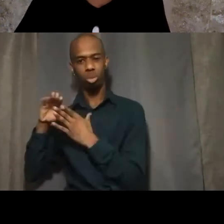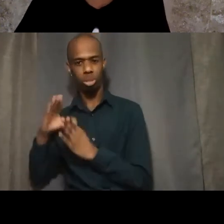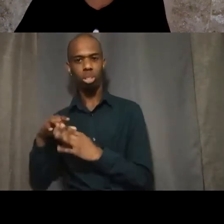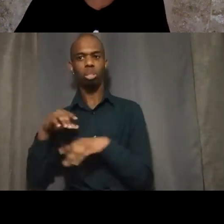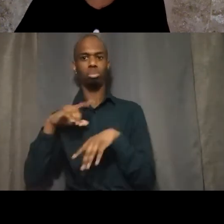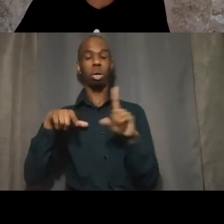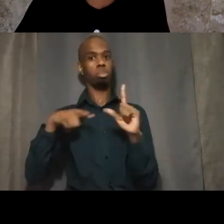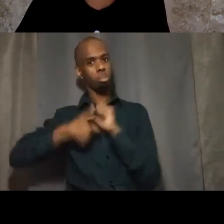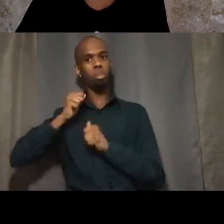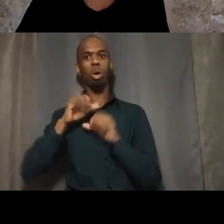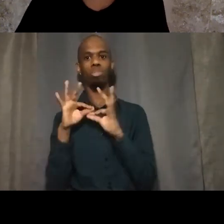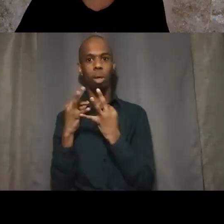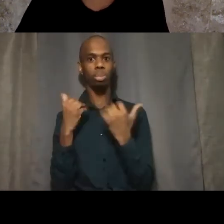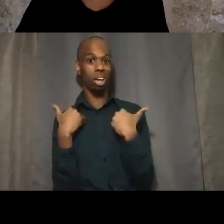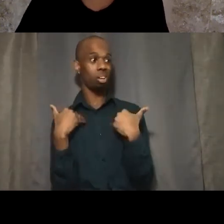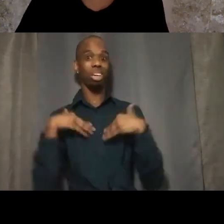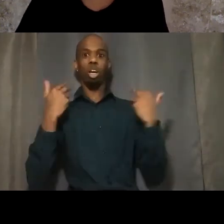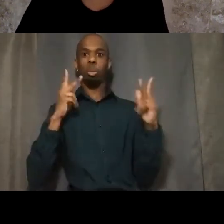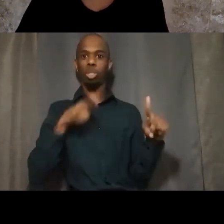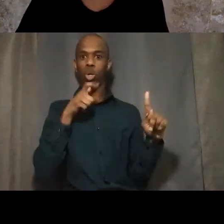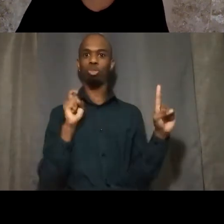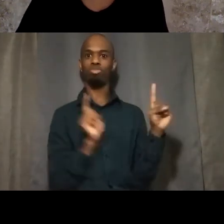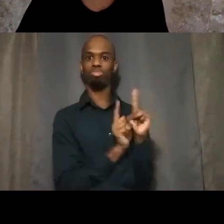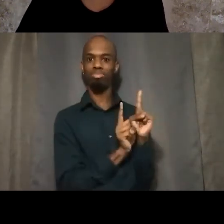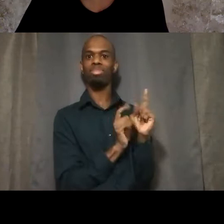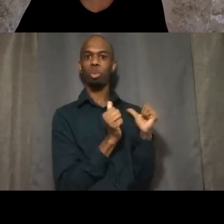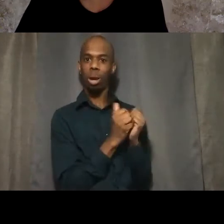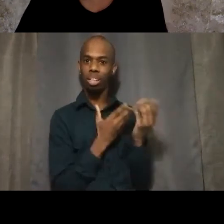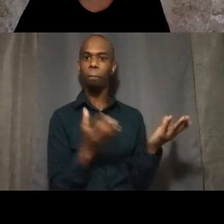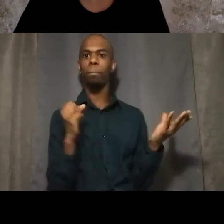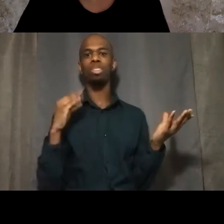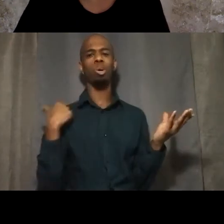So we know that the family of Daniel Hernandez was there.